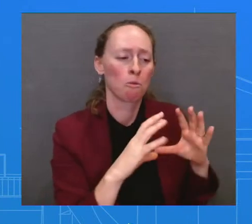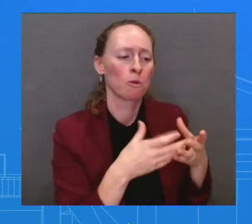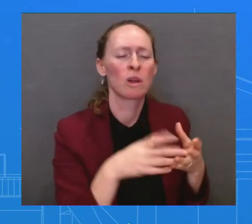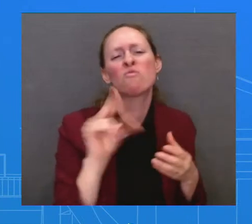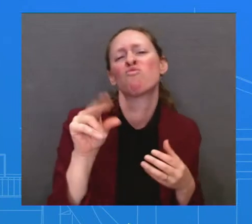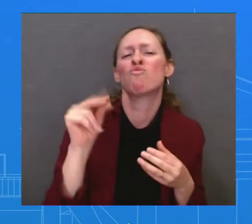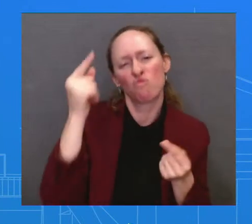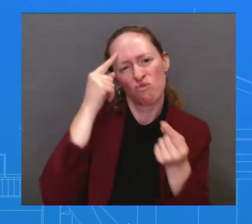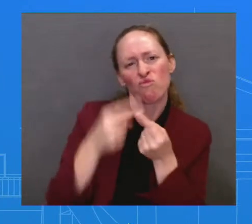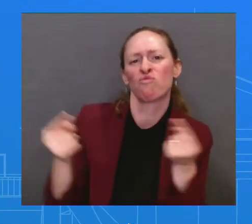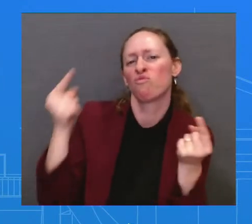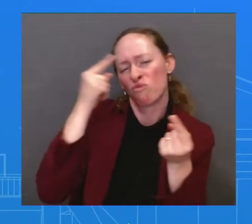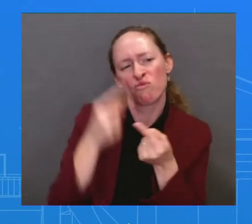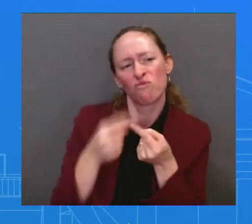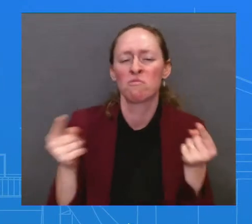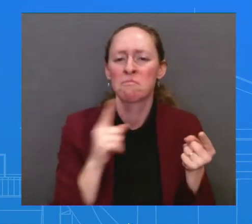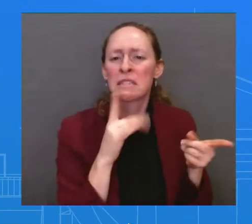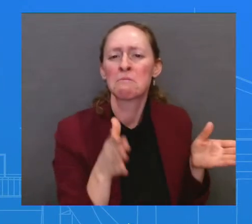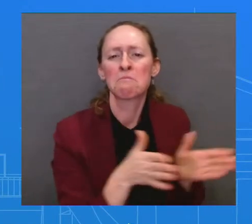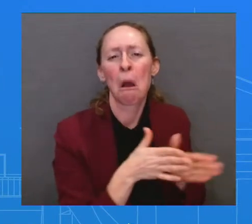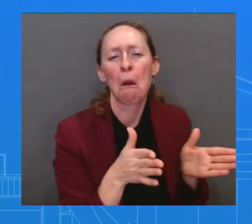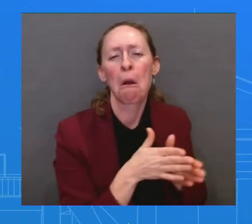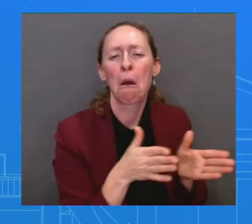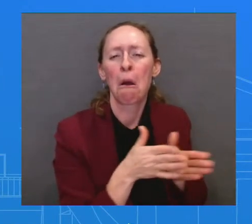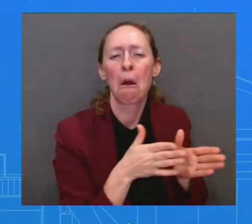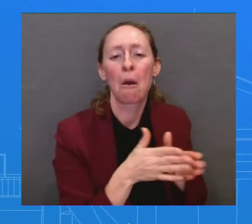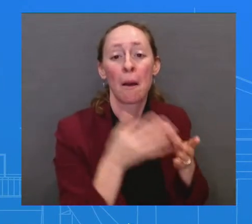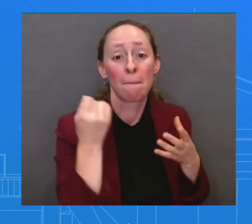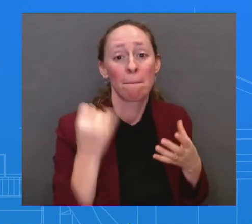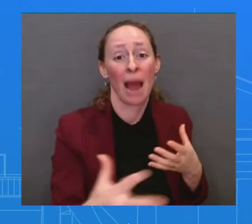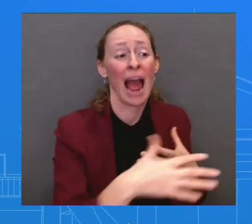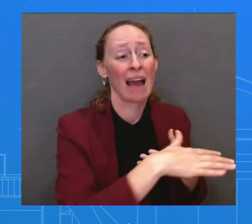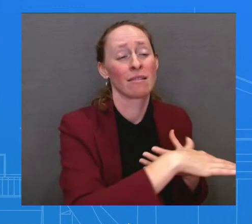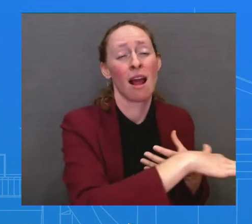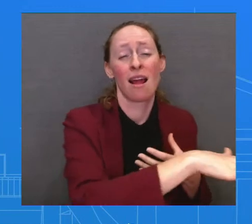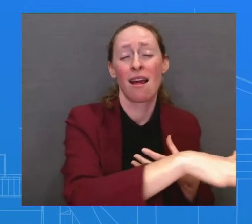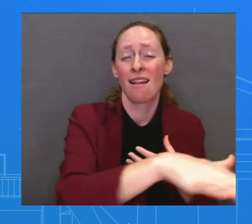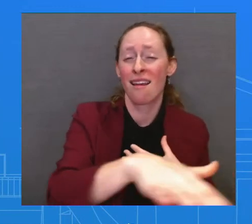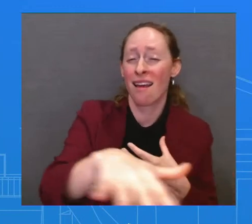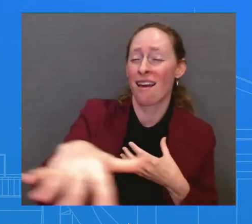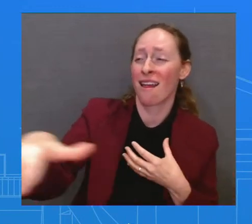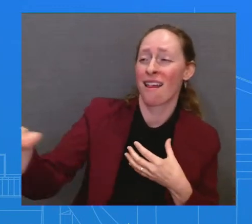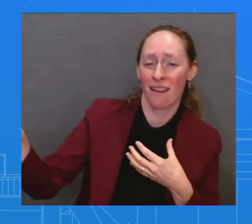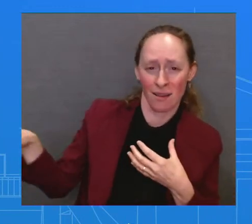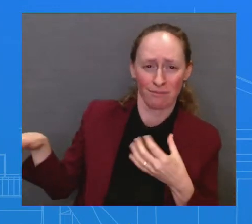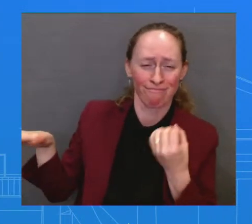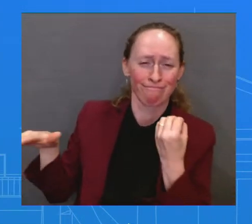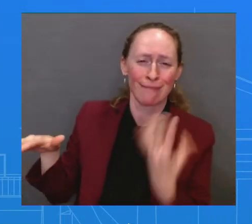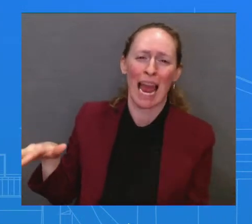overwhelming majority of members, both Democrats and Republicans, who want to see aid continue. And I believe that's where the American people are as well.